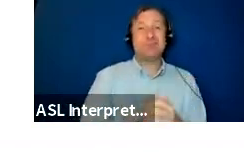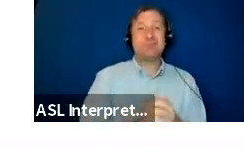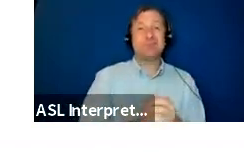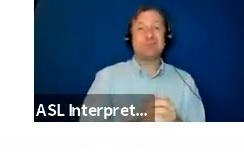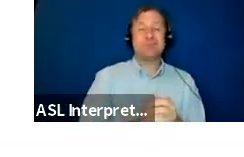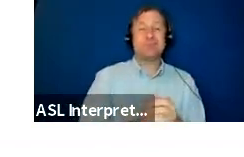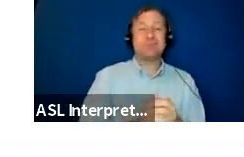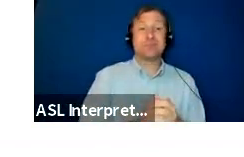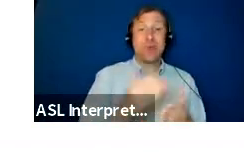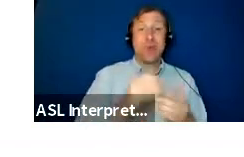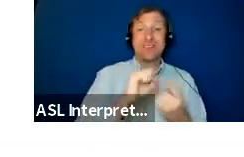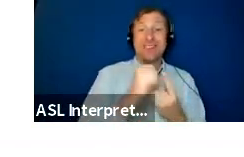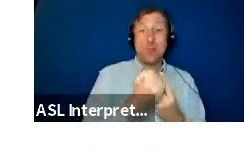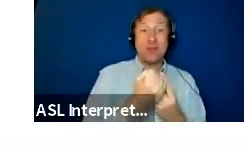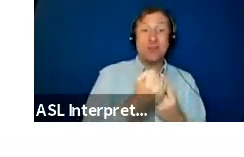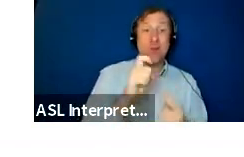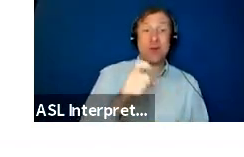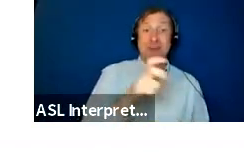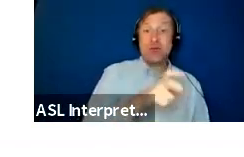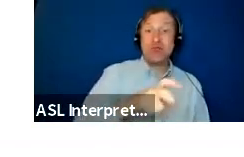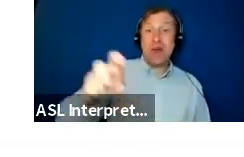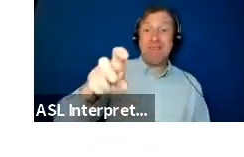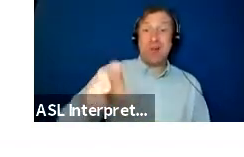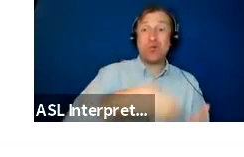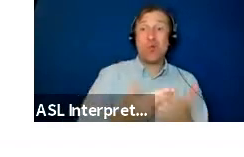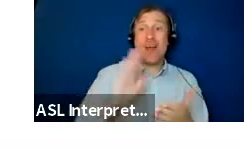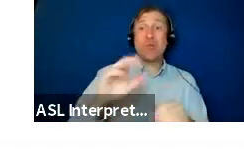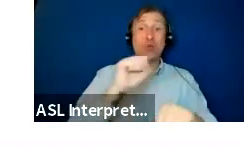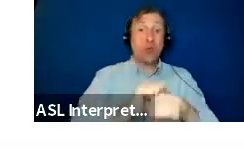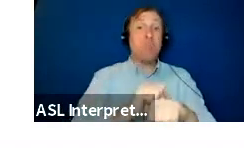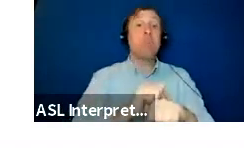where you have to travel to get to your work site is that there will be testing.